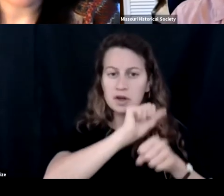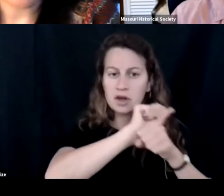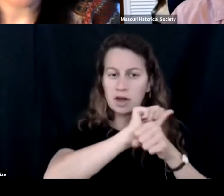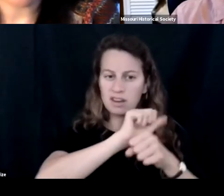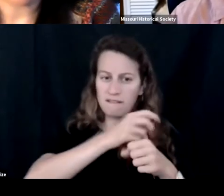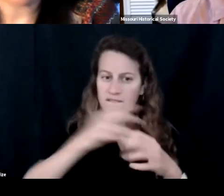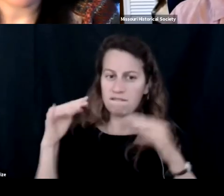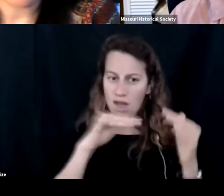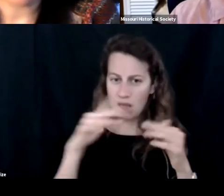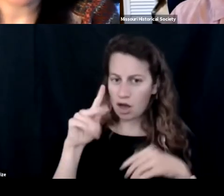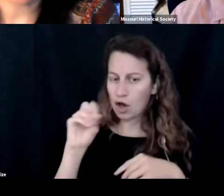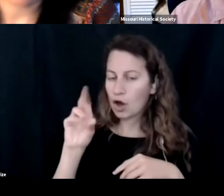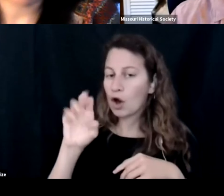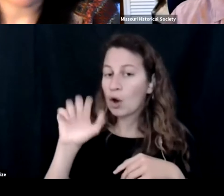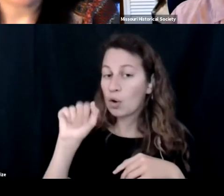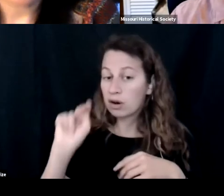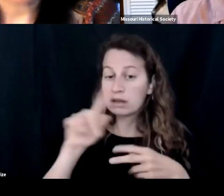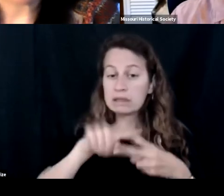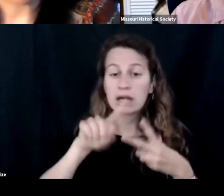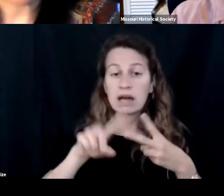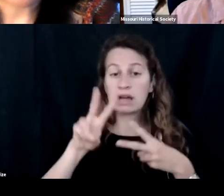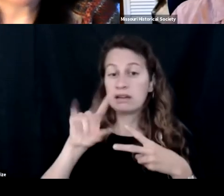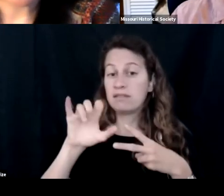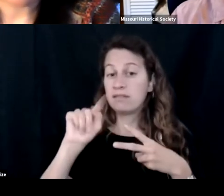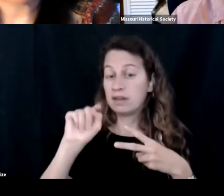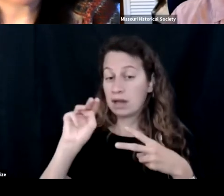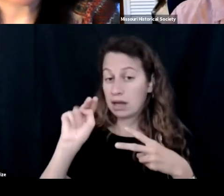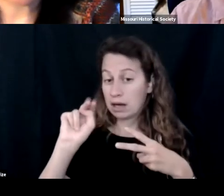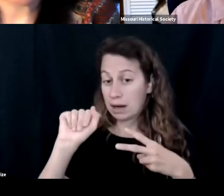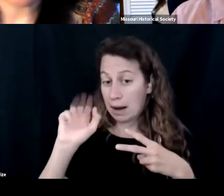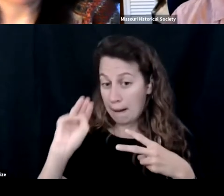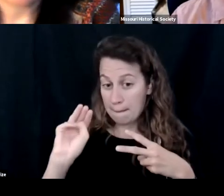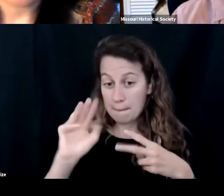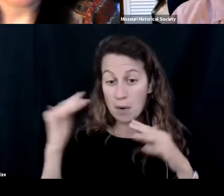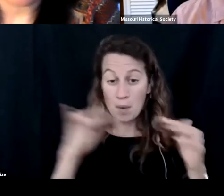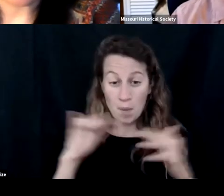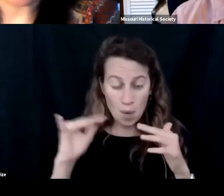stuff that's going on. So um, yeah, on the whole, I would say St. Louis did a good job.